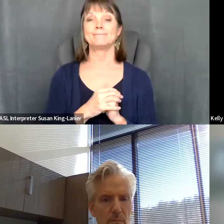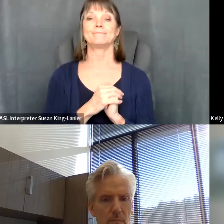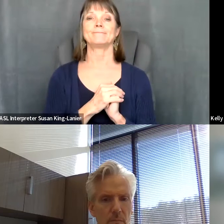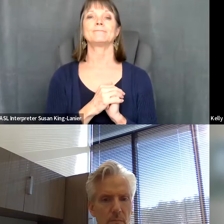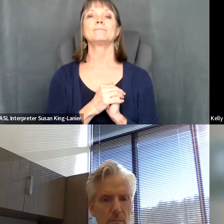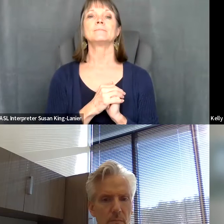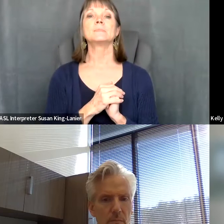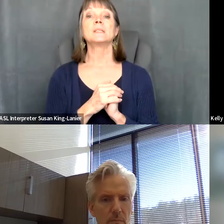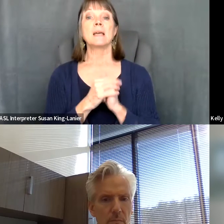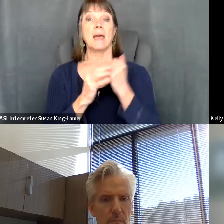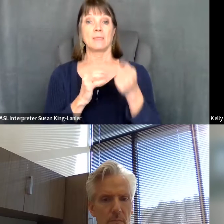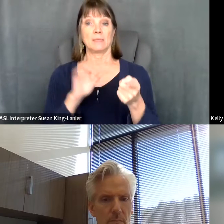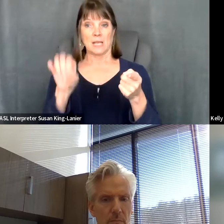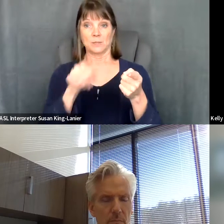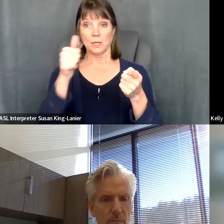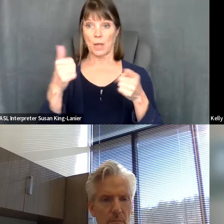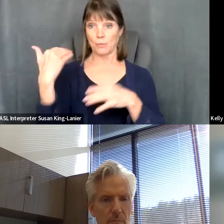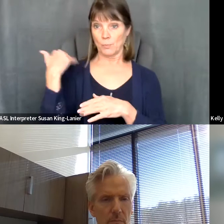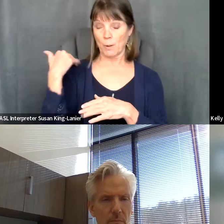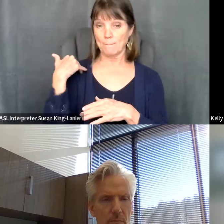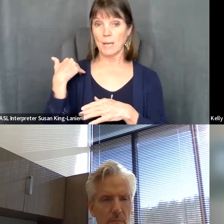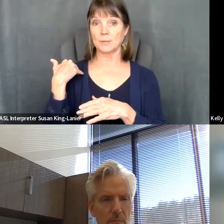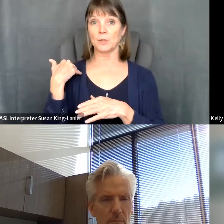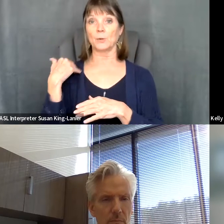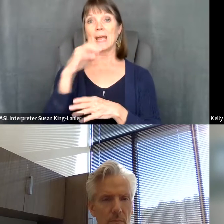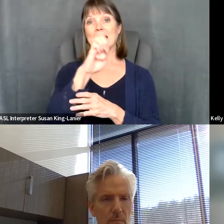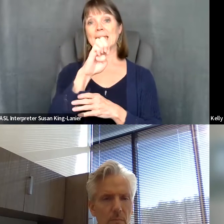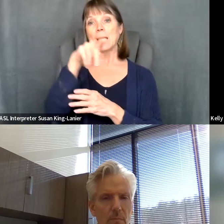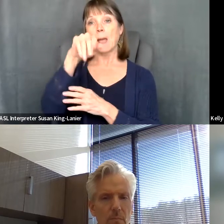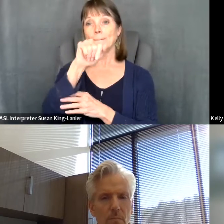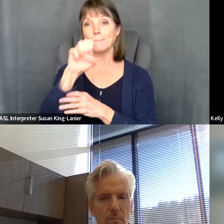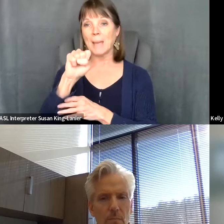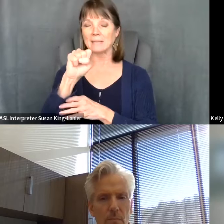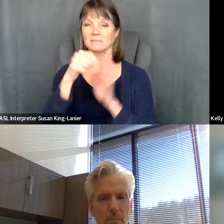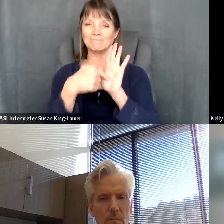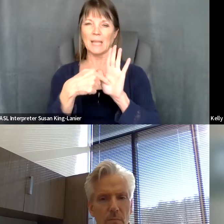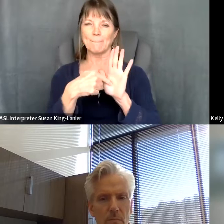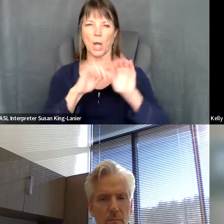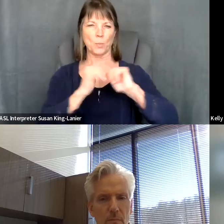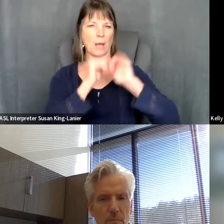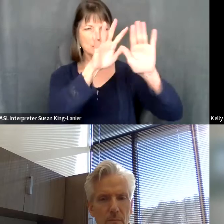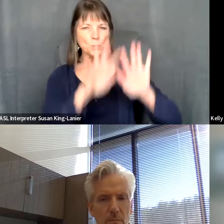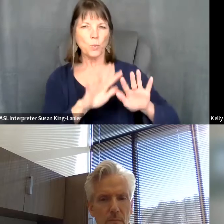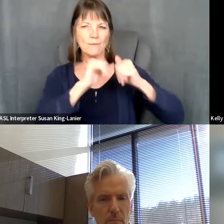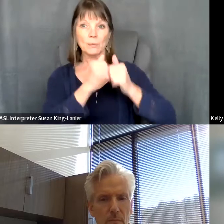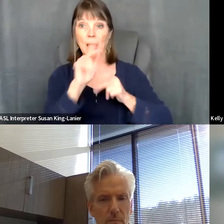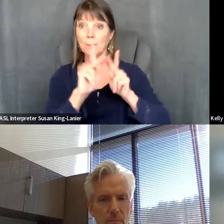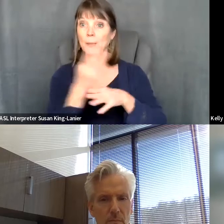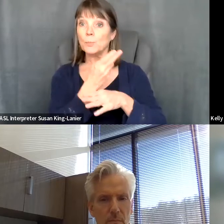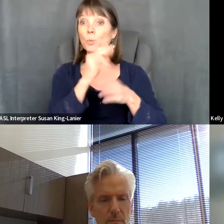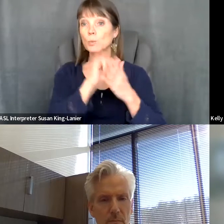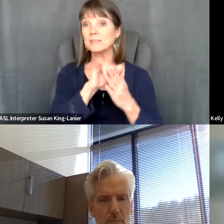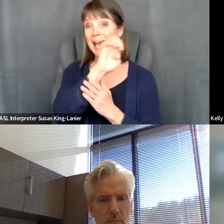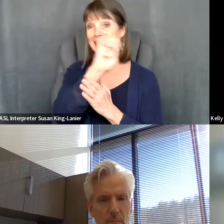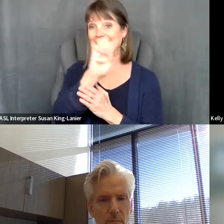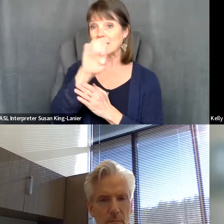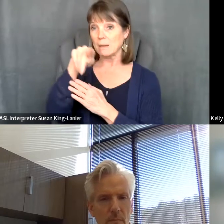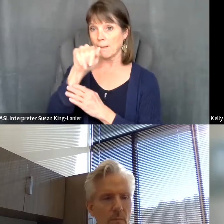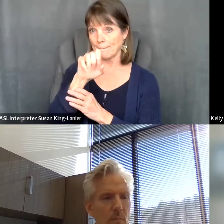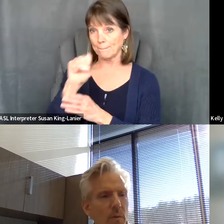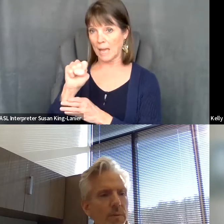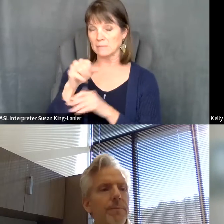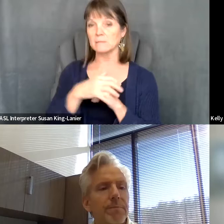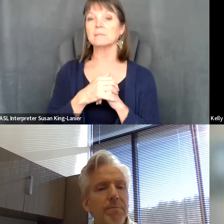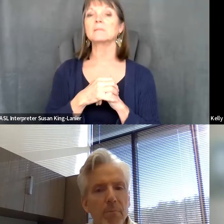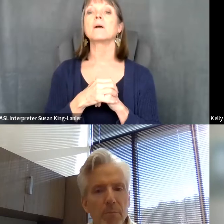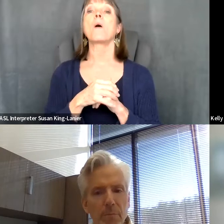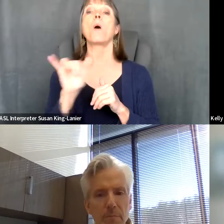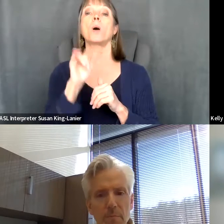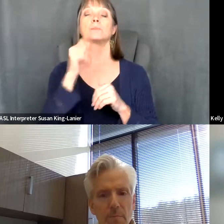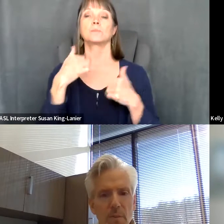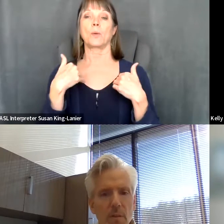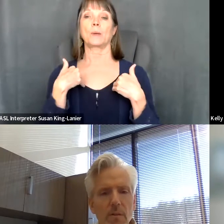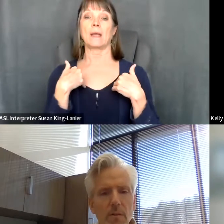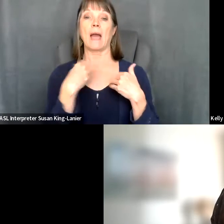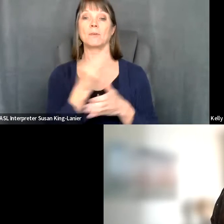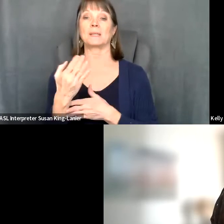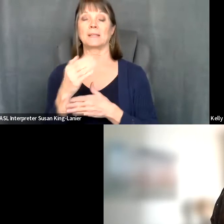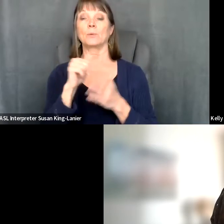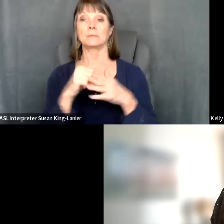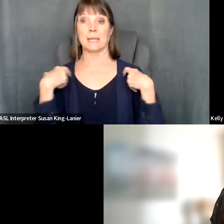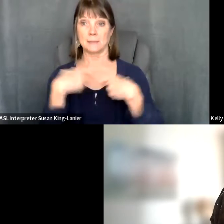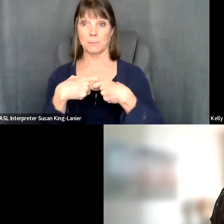Kelly Crosbie: This is just another reminder, especially of that e-pass demo that really wonderful video on how folks can use e-past design for Medicaid. We also have materials in it Spanish. Next slide.